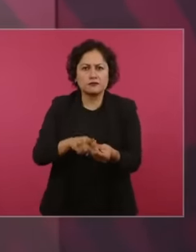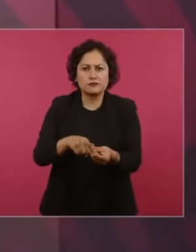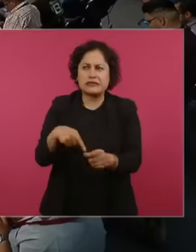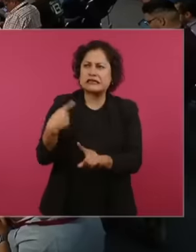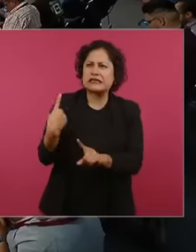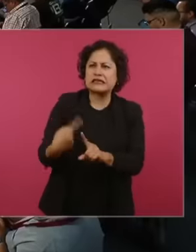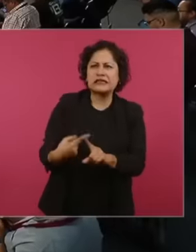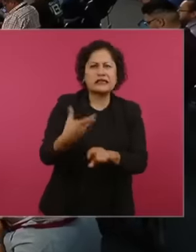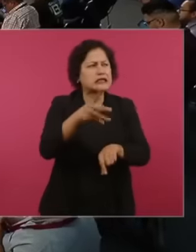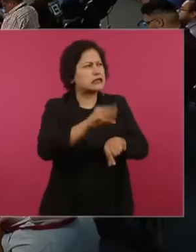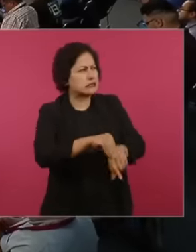to